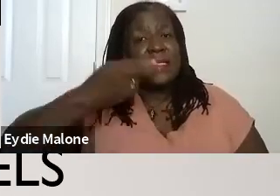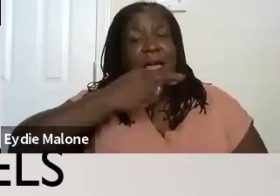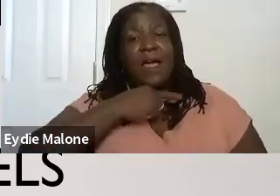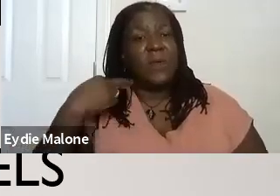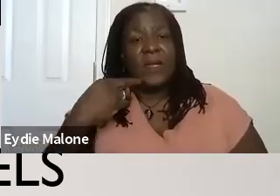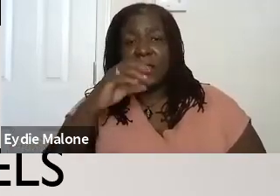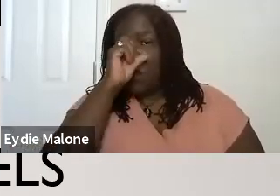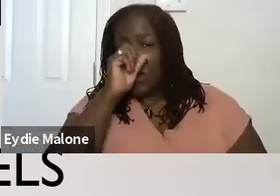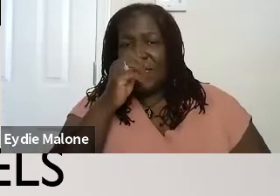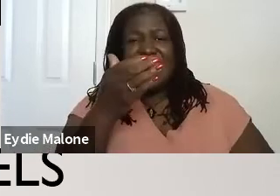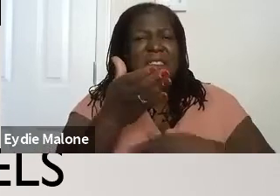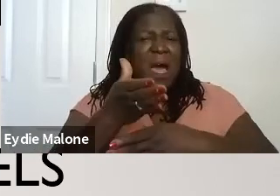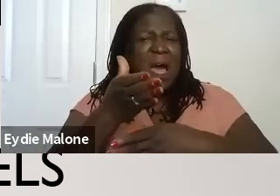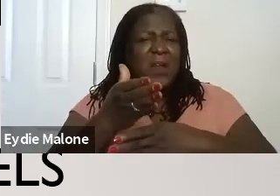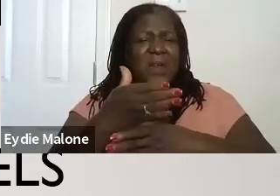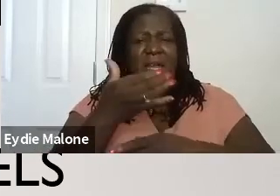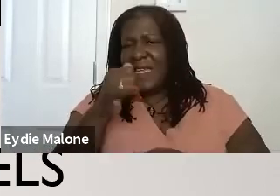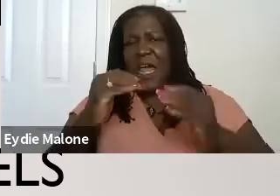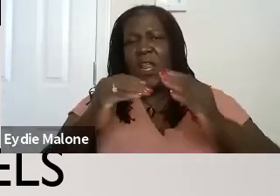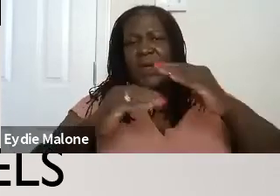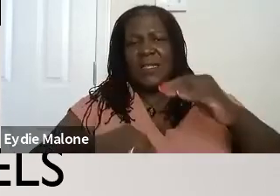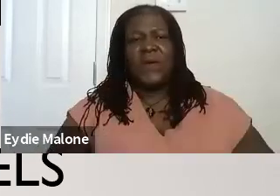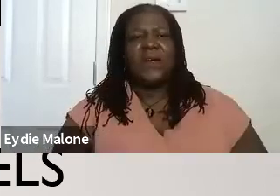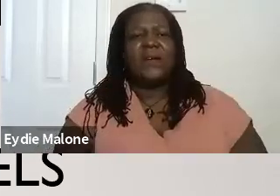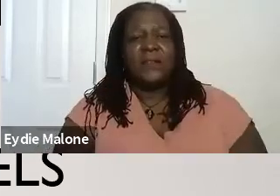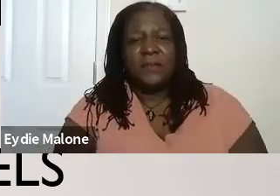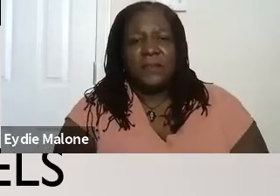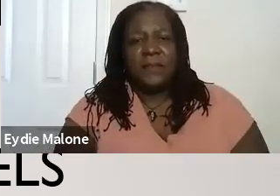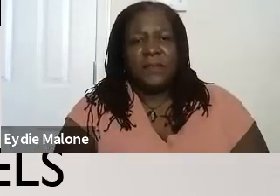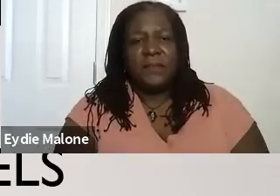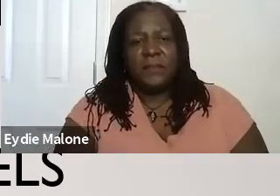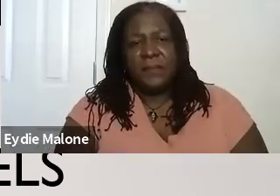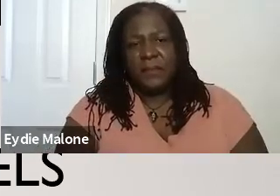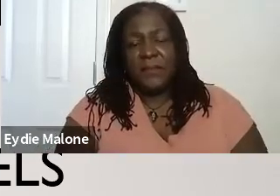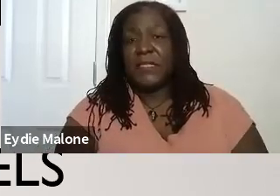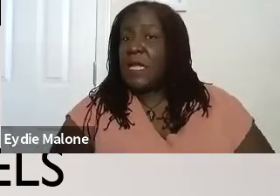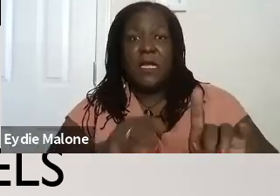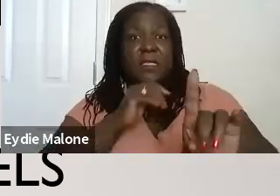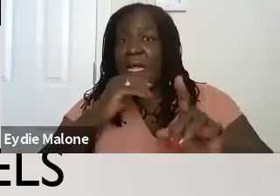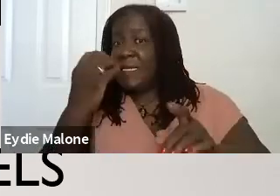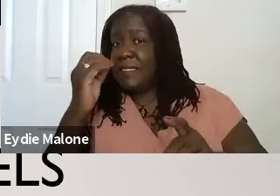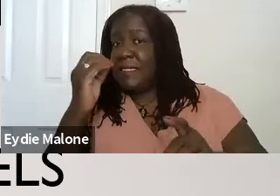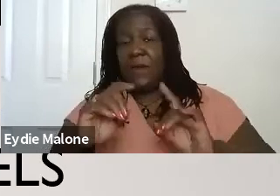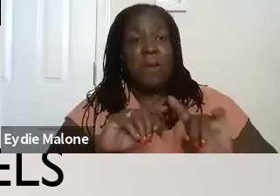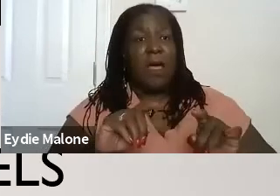and yellow is lower. Not zero. And so we have just gone from being very red just a month